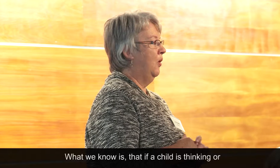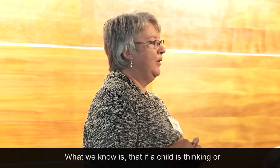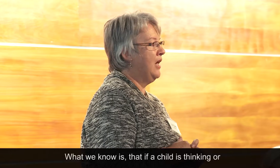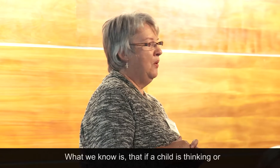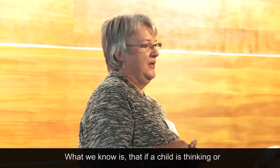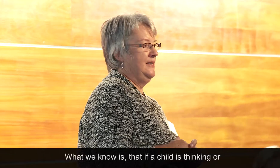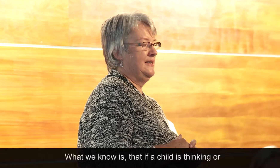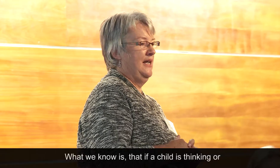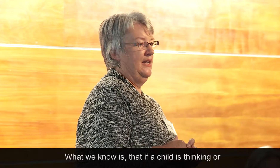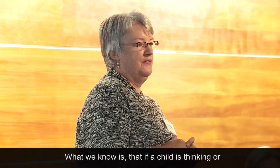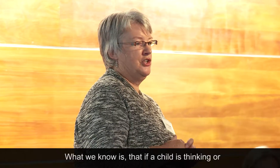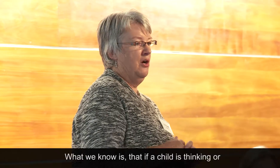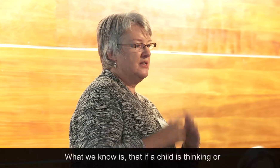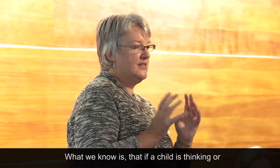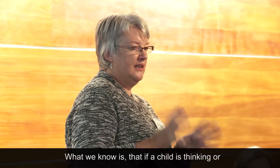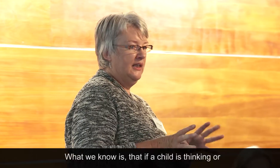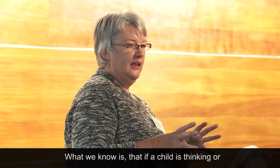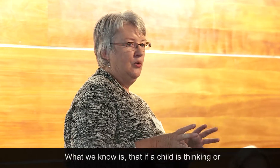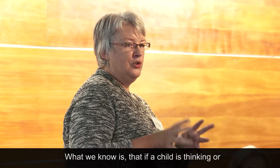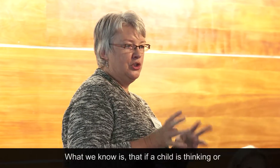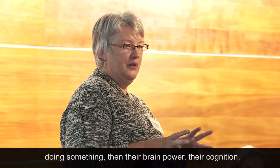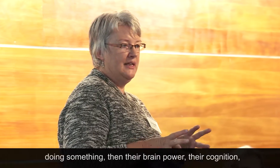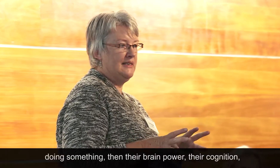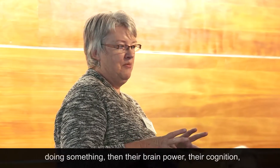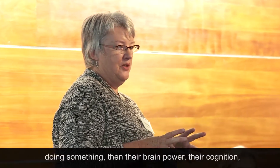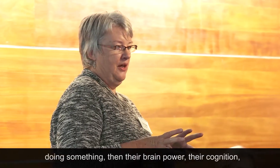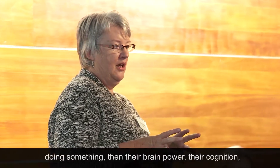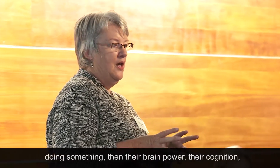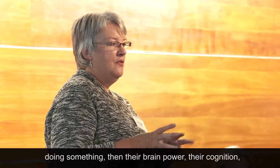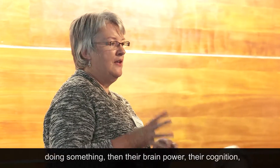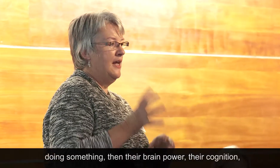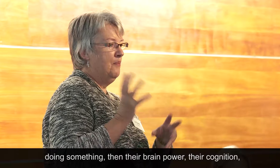Elizabeth: What we know is that if a child is thinking or doing something, then their